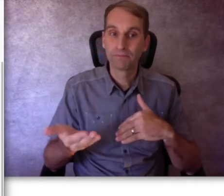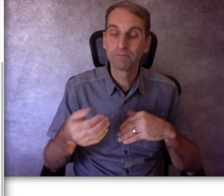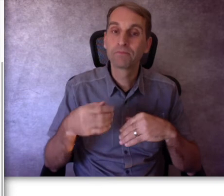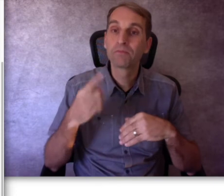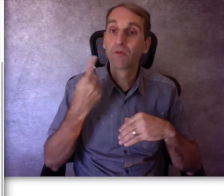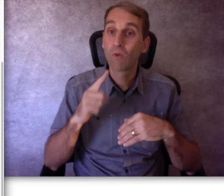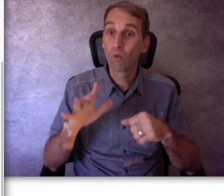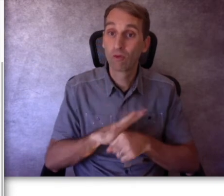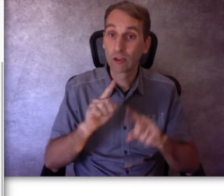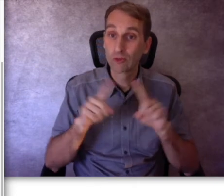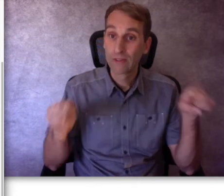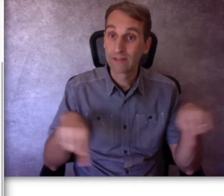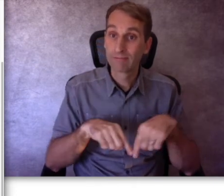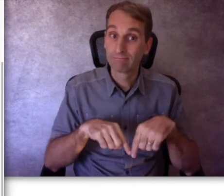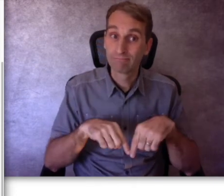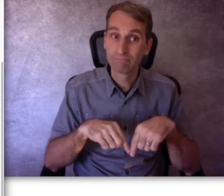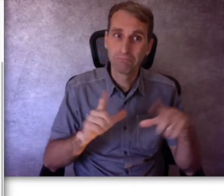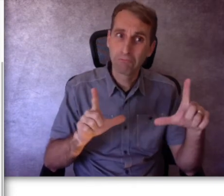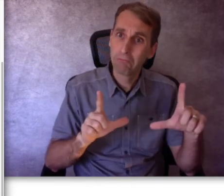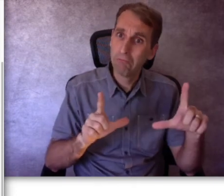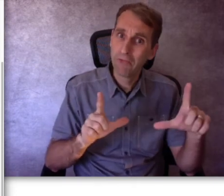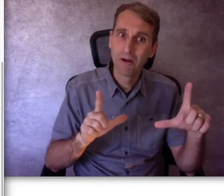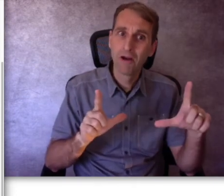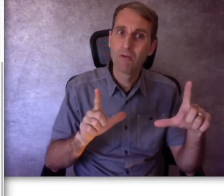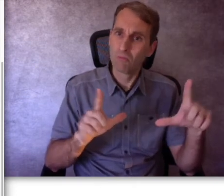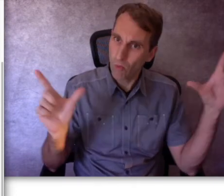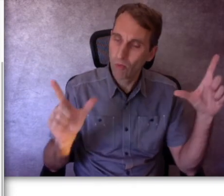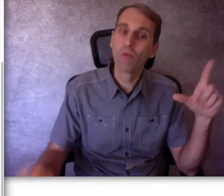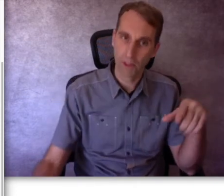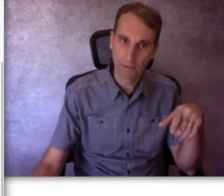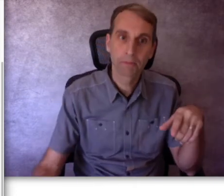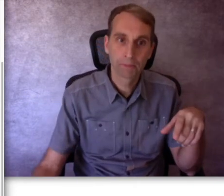Now, next, you can also use a full screen option.